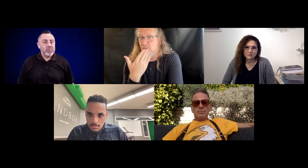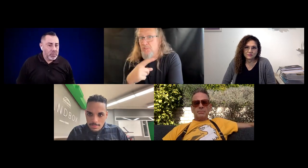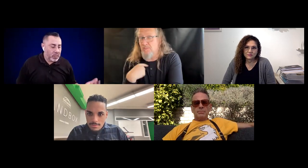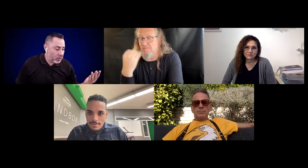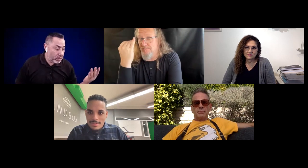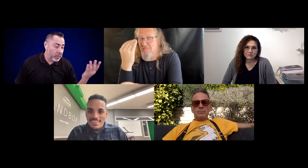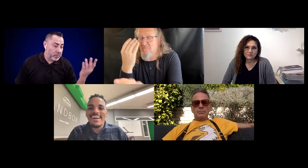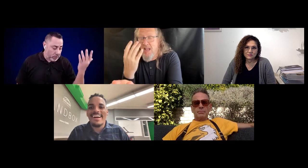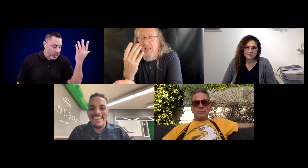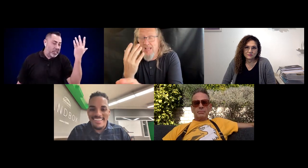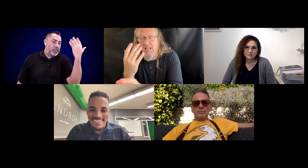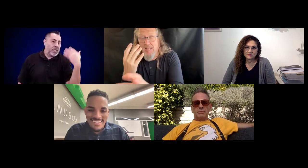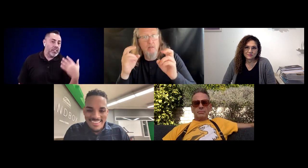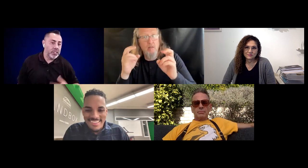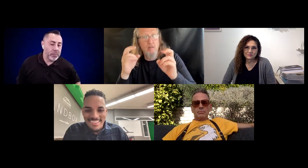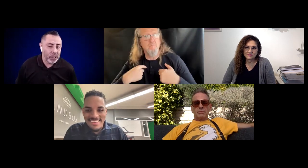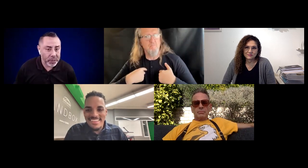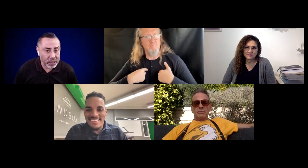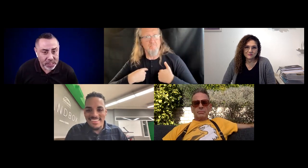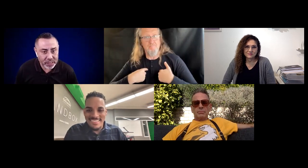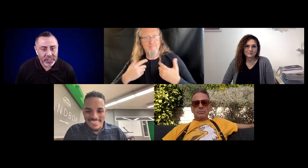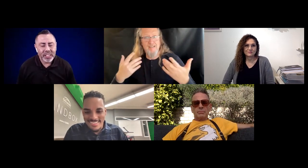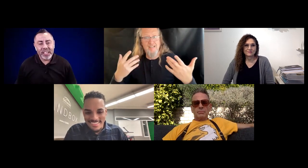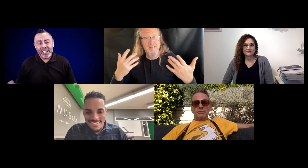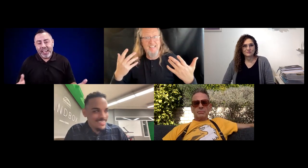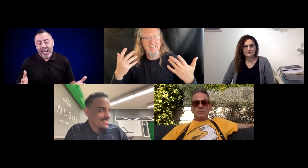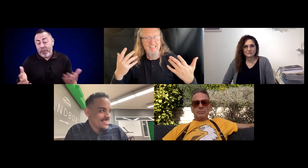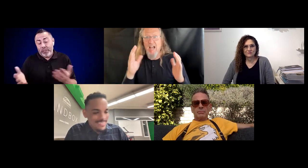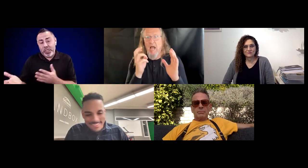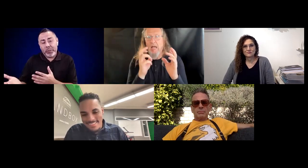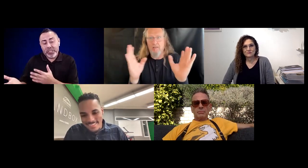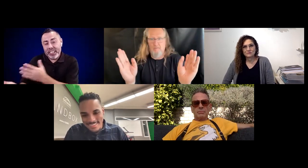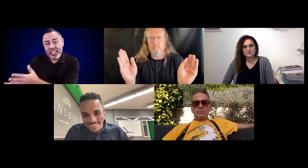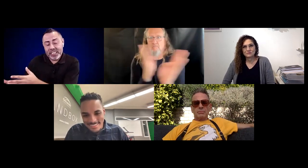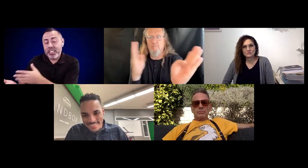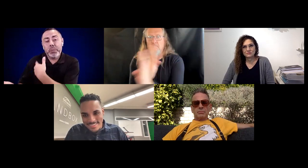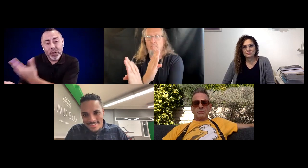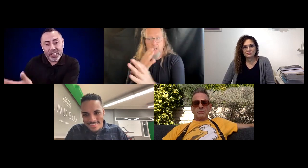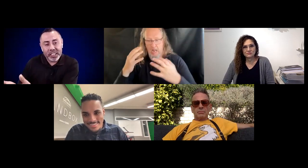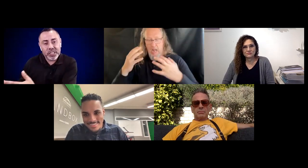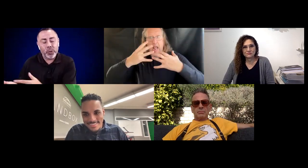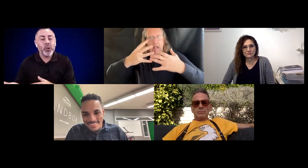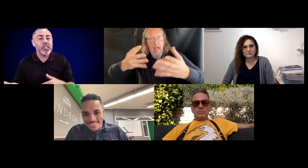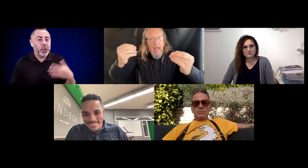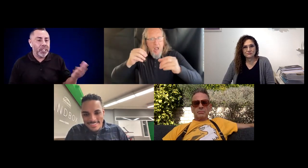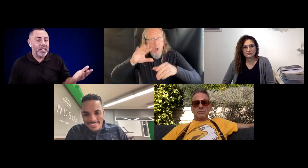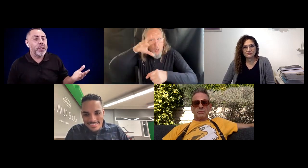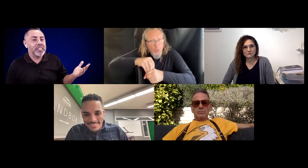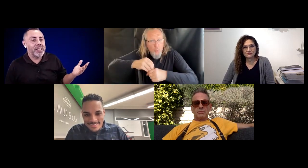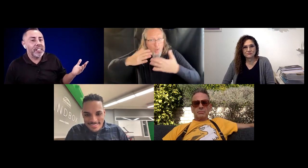Looking at my shoes. I got new shoes. I might go buy them tonight, and I don't know if the interpreter signed it. Is spoken in English or spoke it in American sign language grammar.